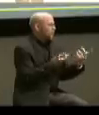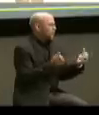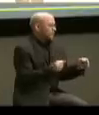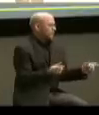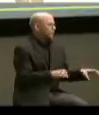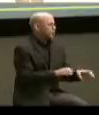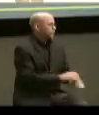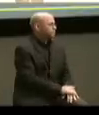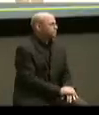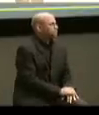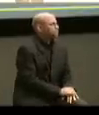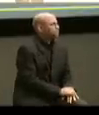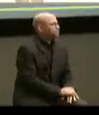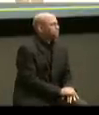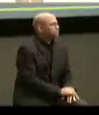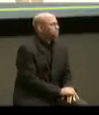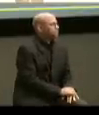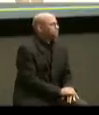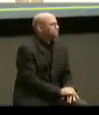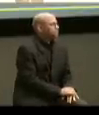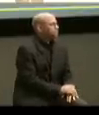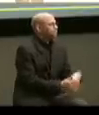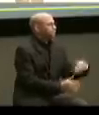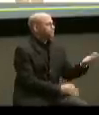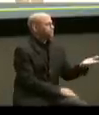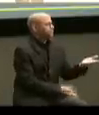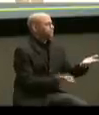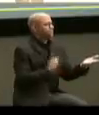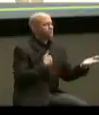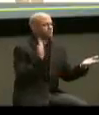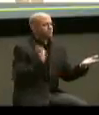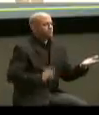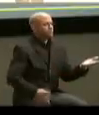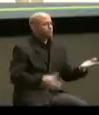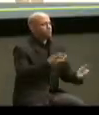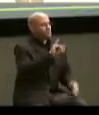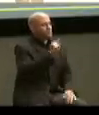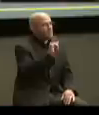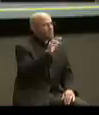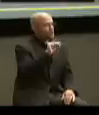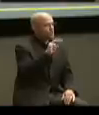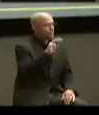SCHEDULES PROGRAMS WHAT WE CAN DO.